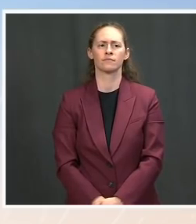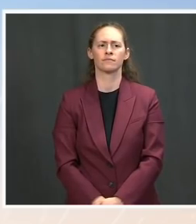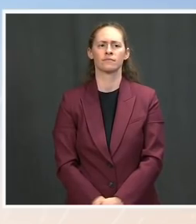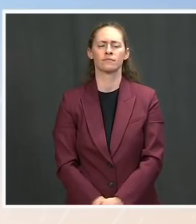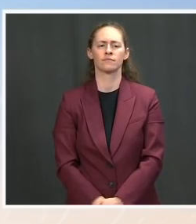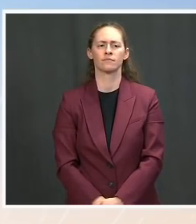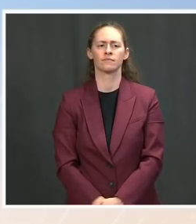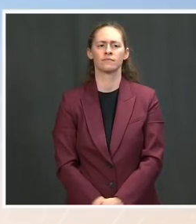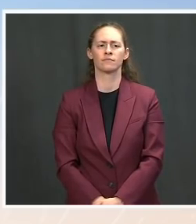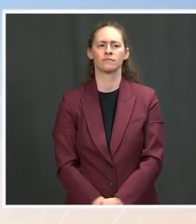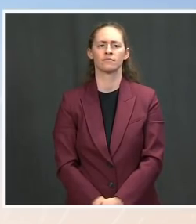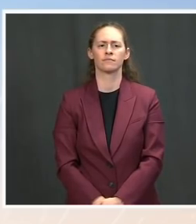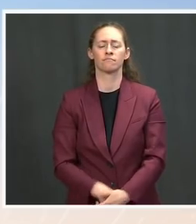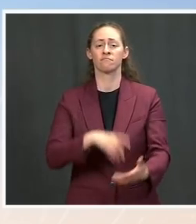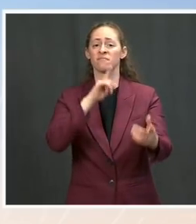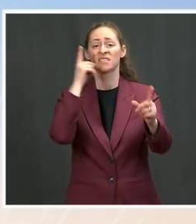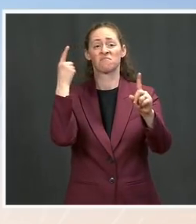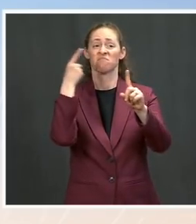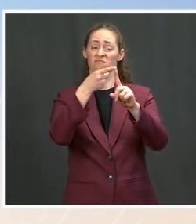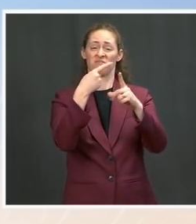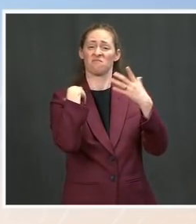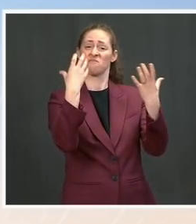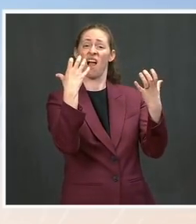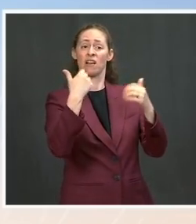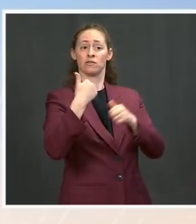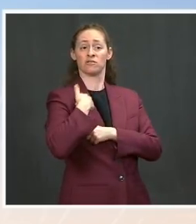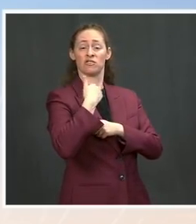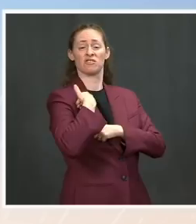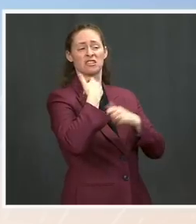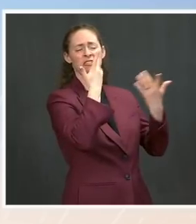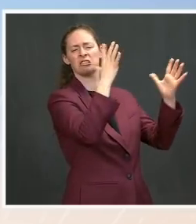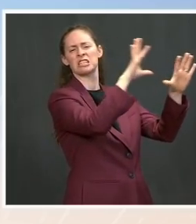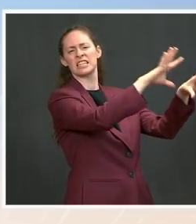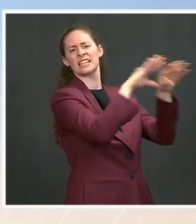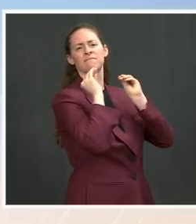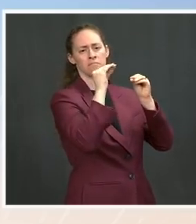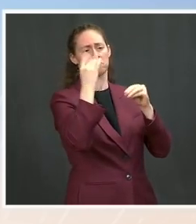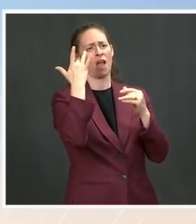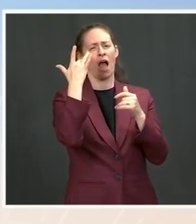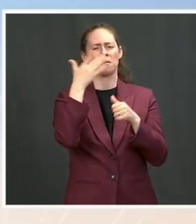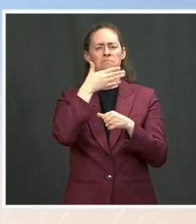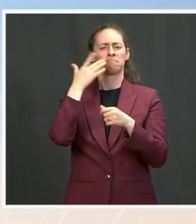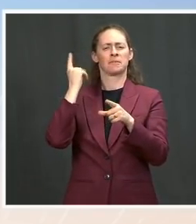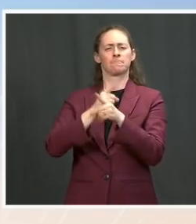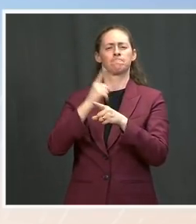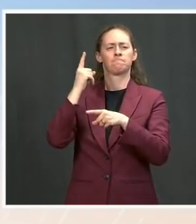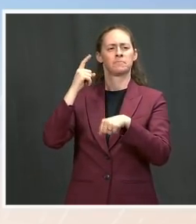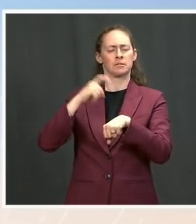of our own national security. But he believes in diplomacy, believes that is the right path forward.